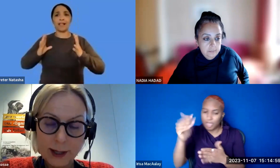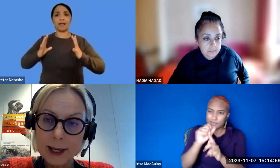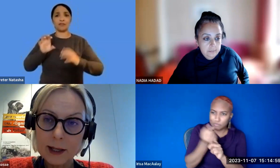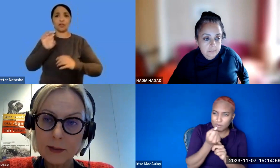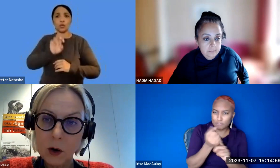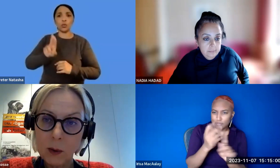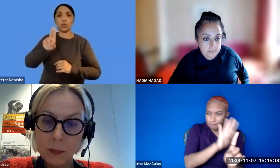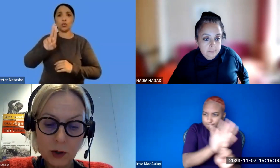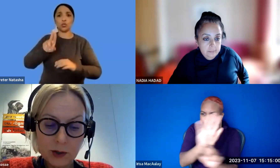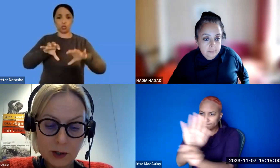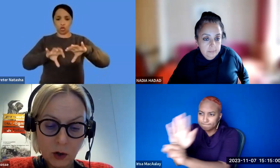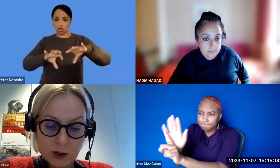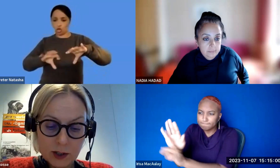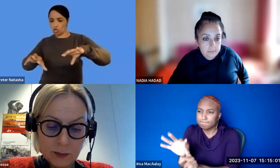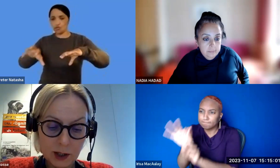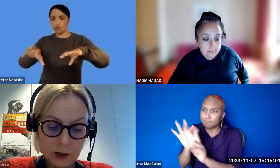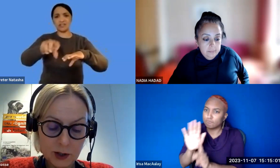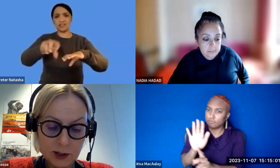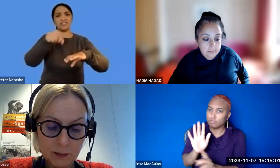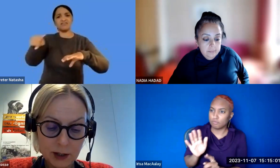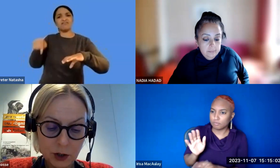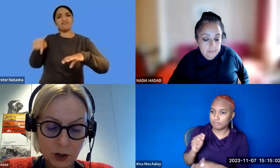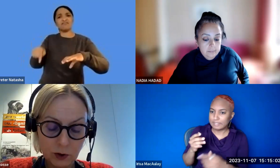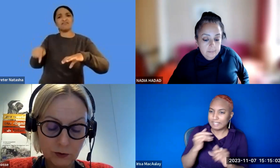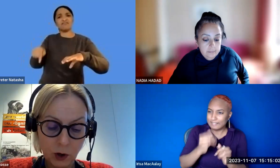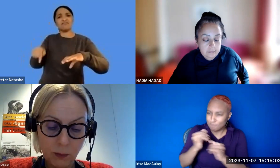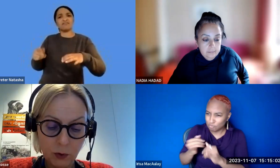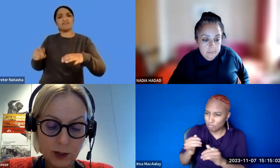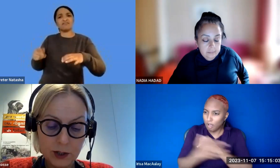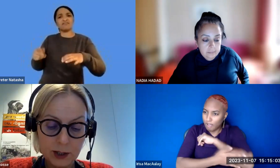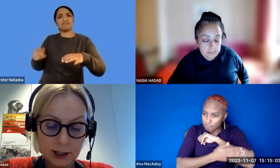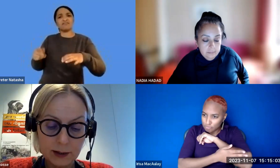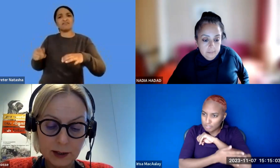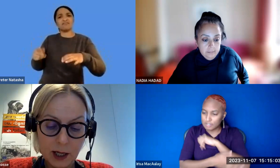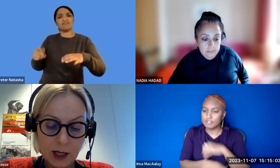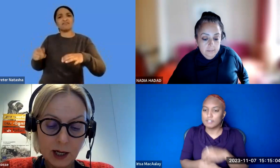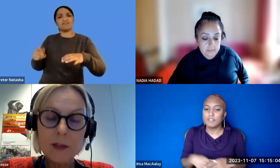Again our policy concept, as I just mentioned, what we are operating in.